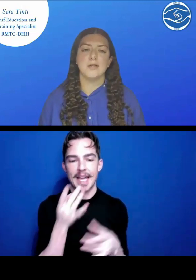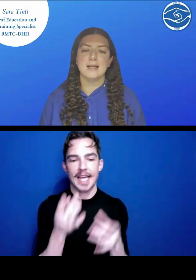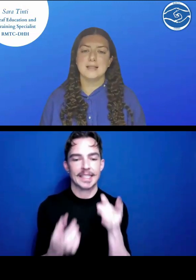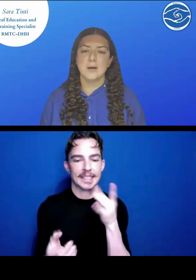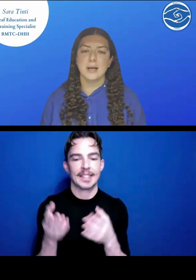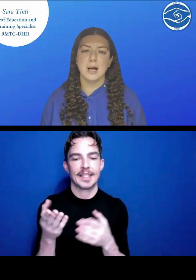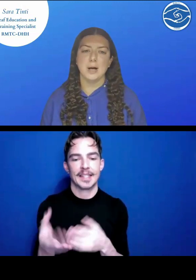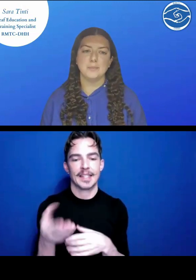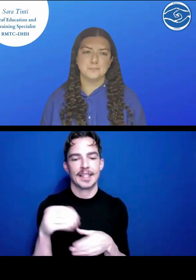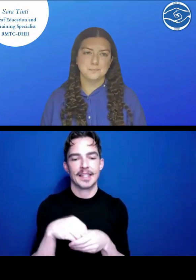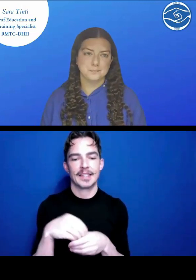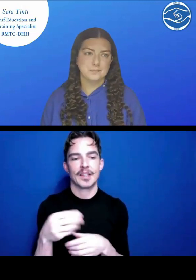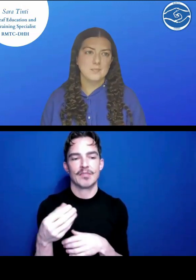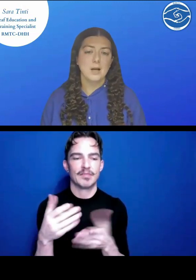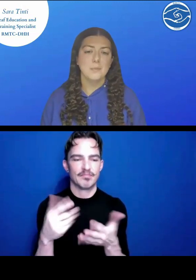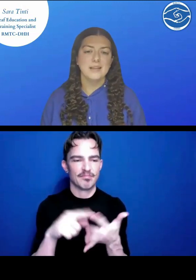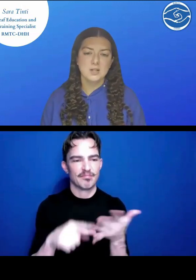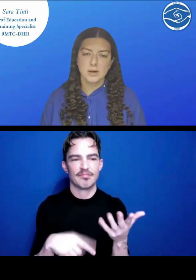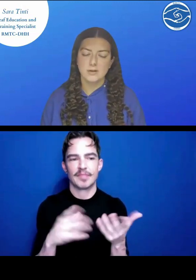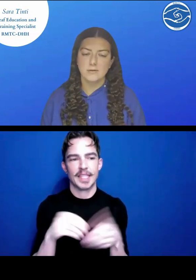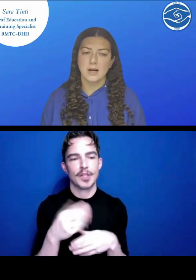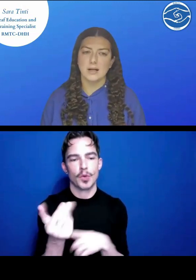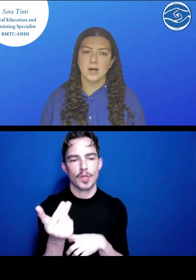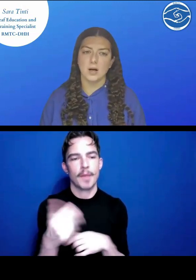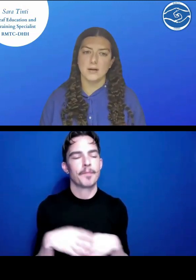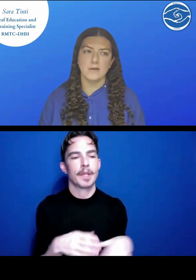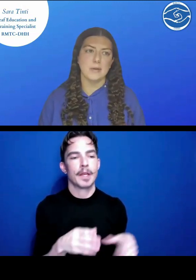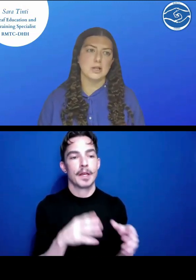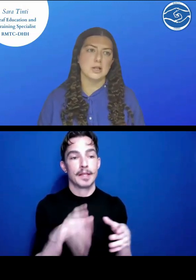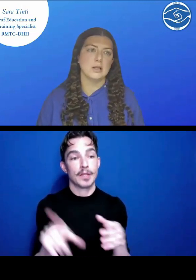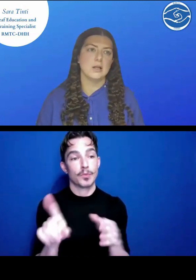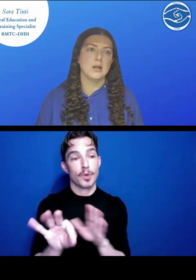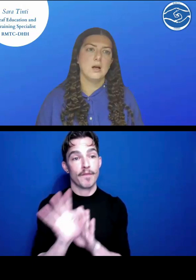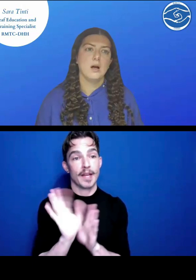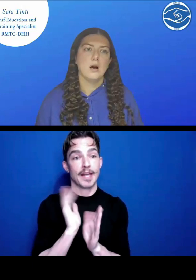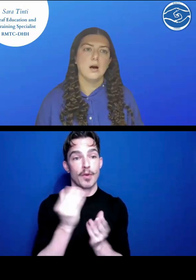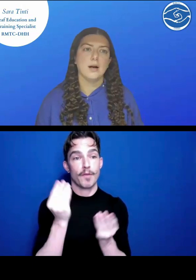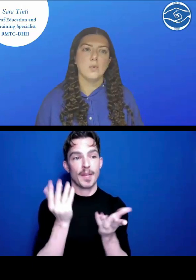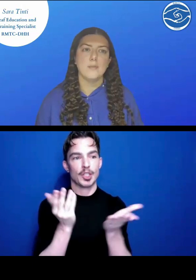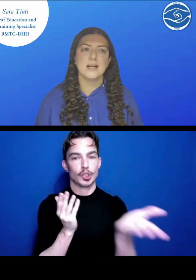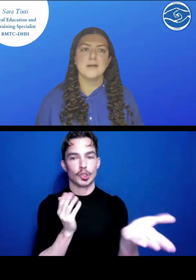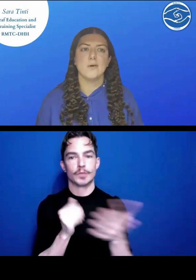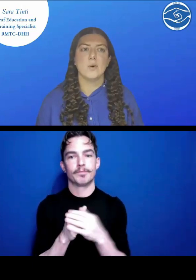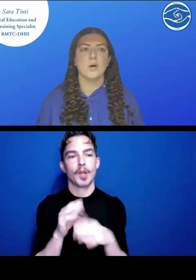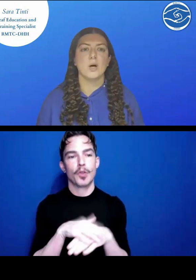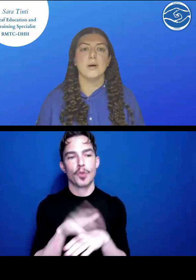So, that is coming up, but that's where you find our information on our website for where